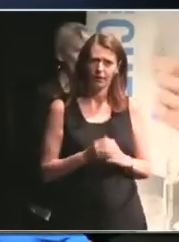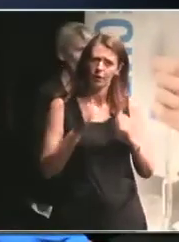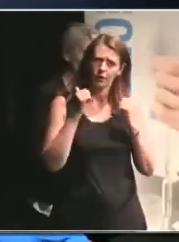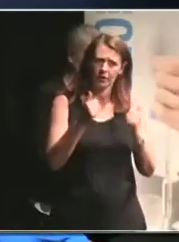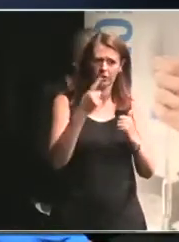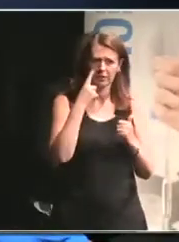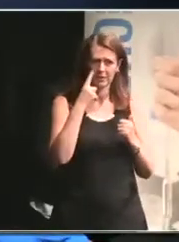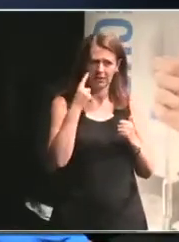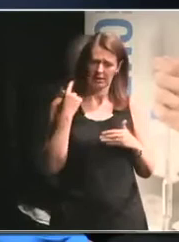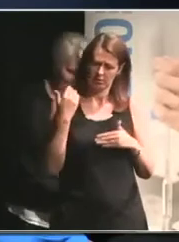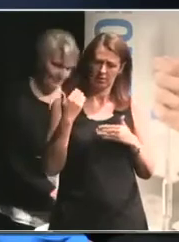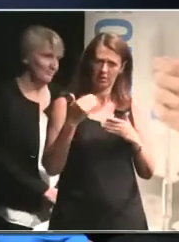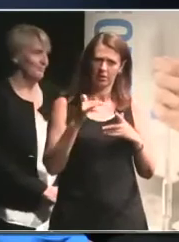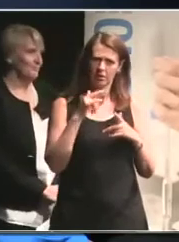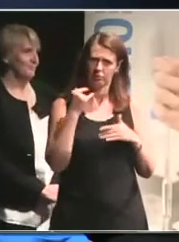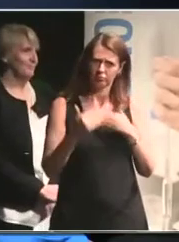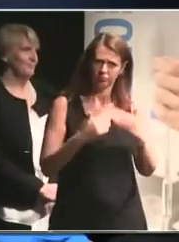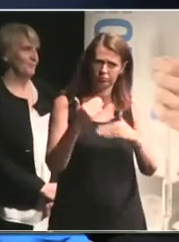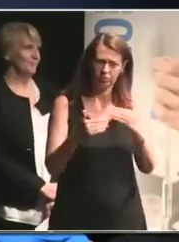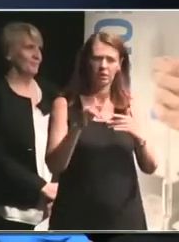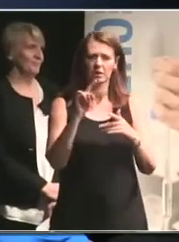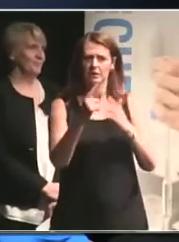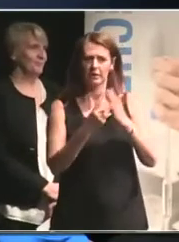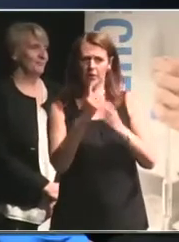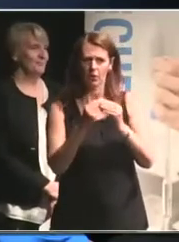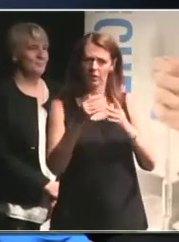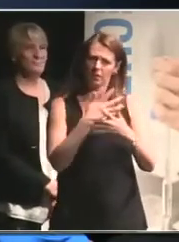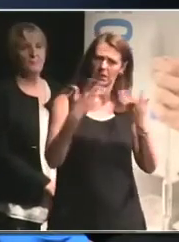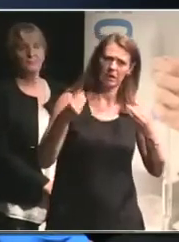increased activity around the circular economy and a lot of the large corporates getting involved.